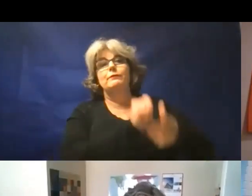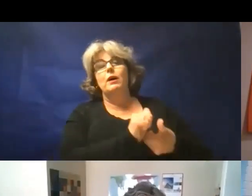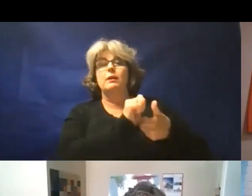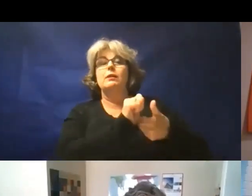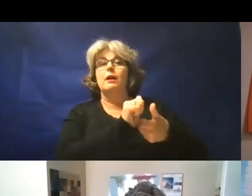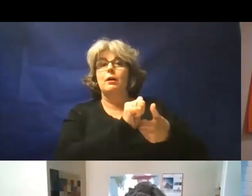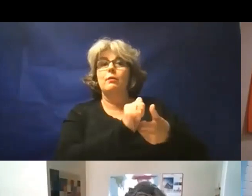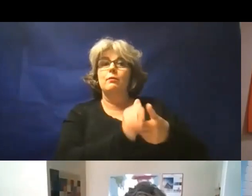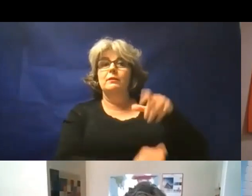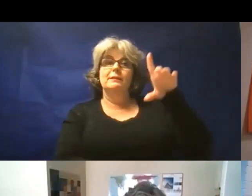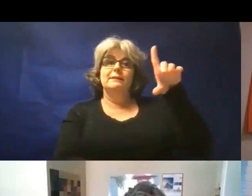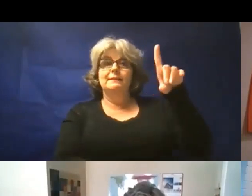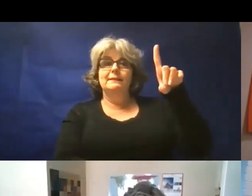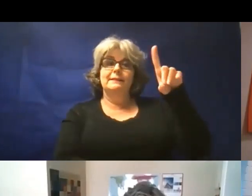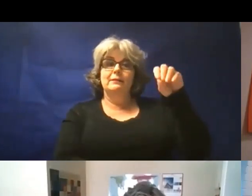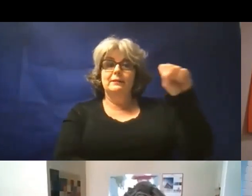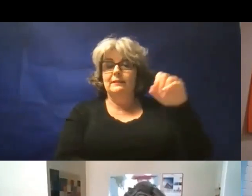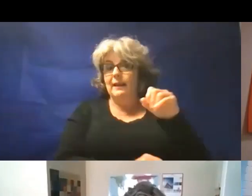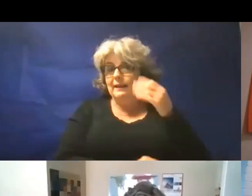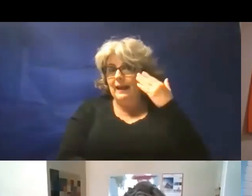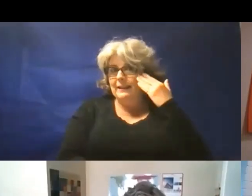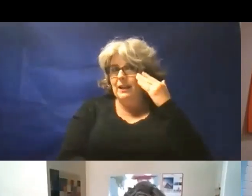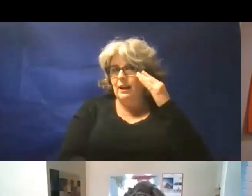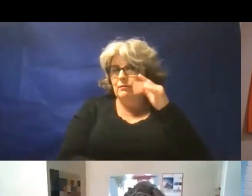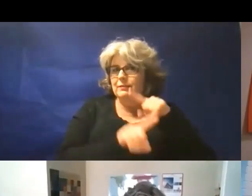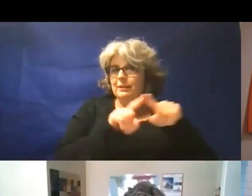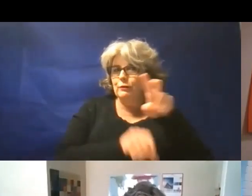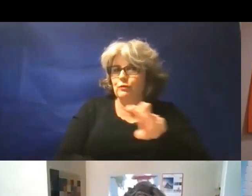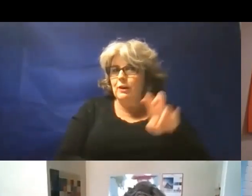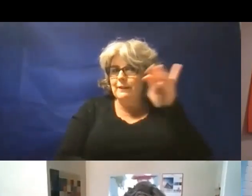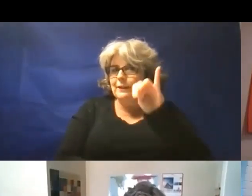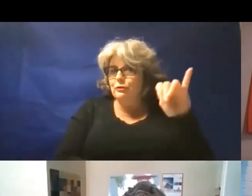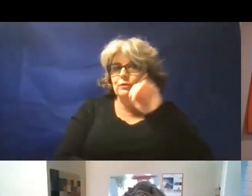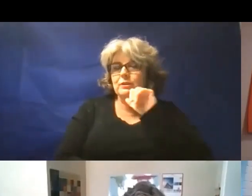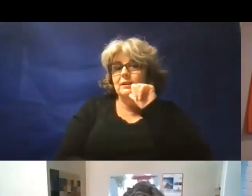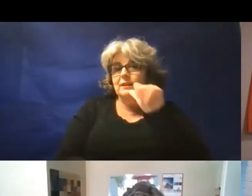won't cover a level through a level four country so you may want to go back and renegotiate those